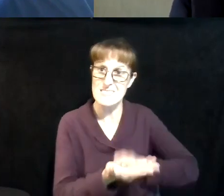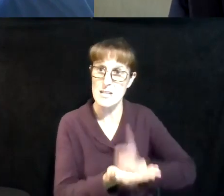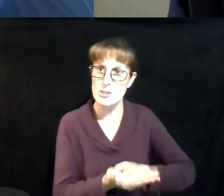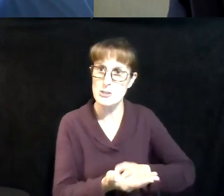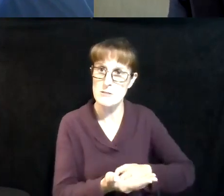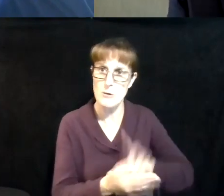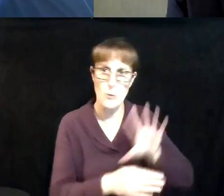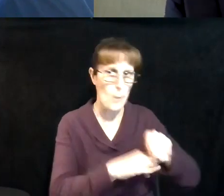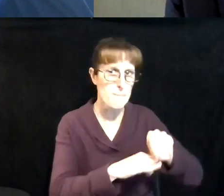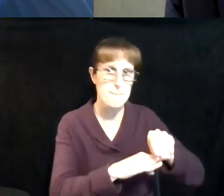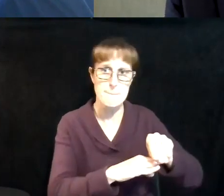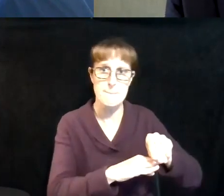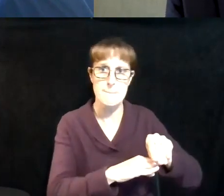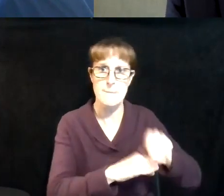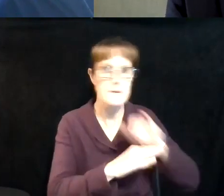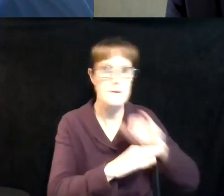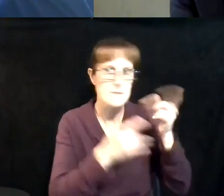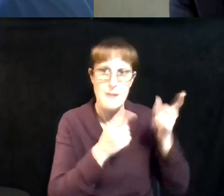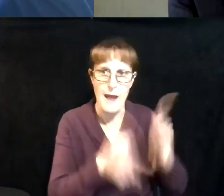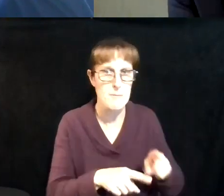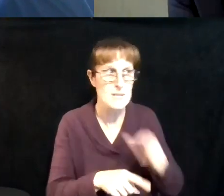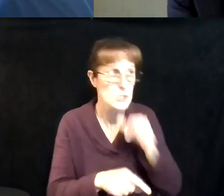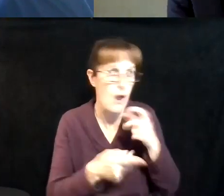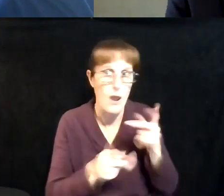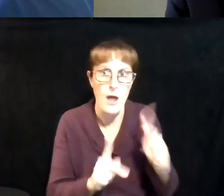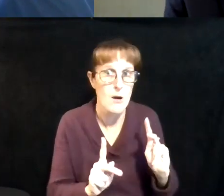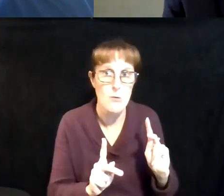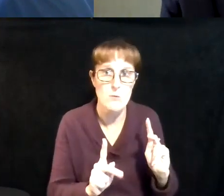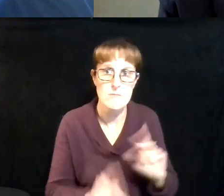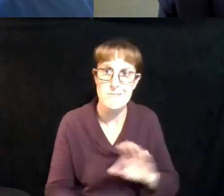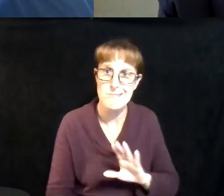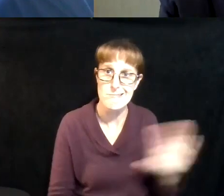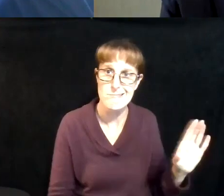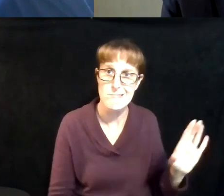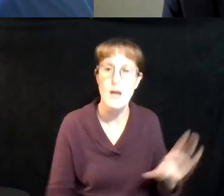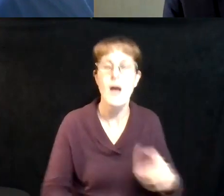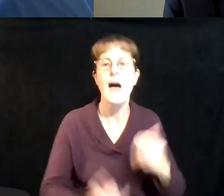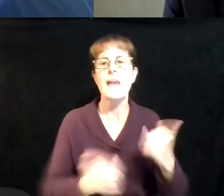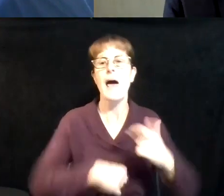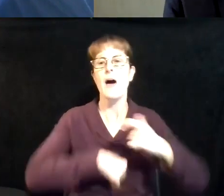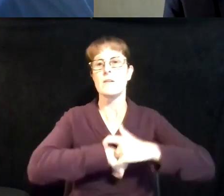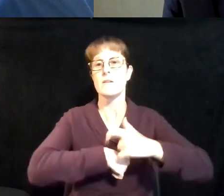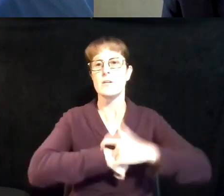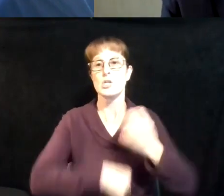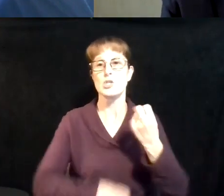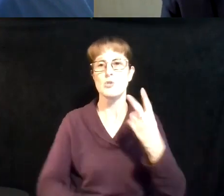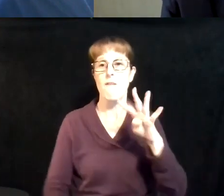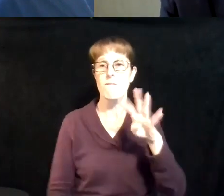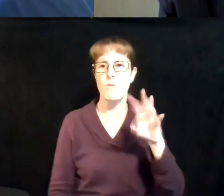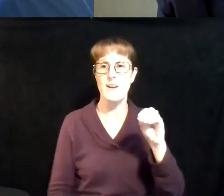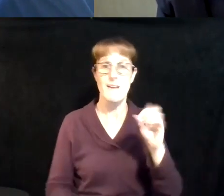It's 12:40, so we have five more minutes, is that right?